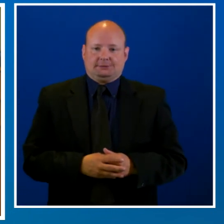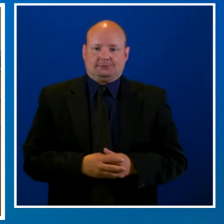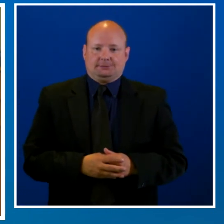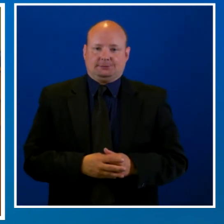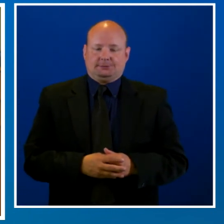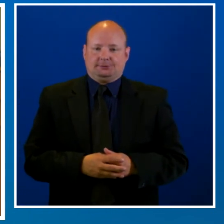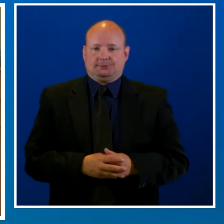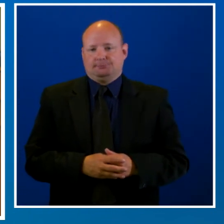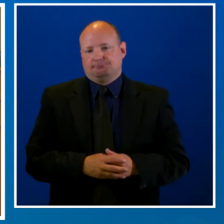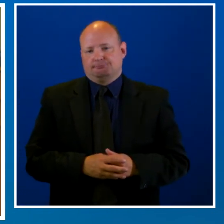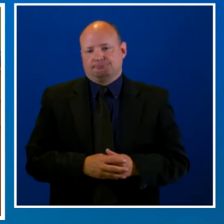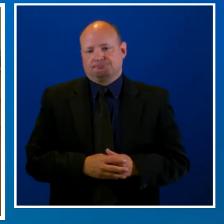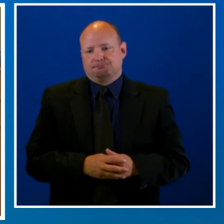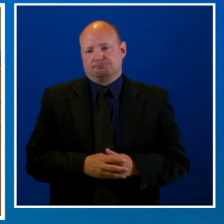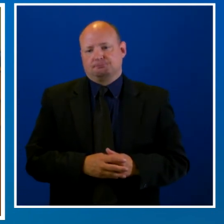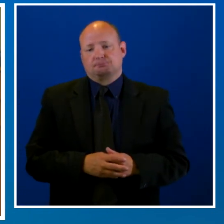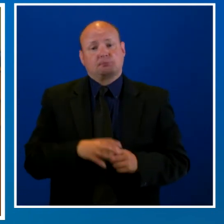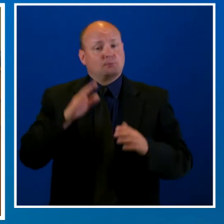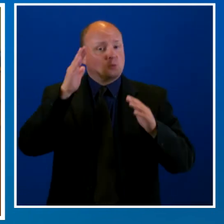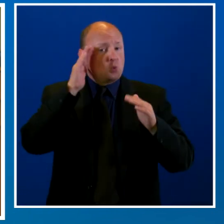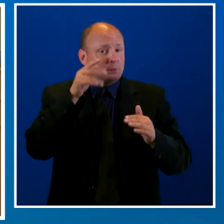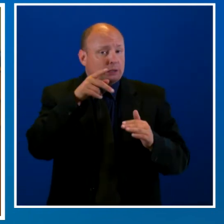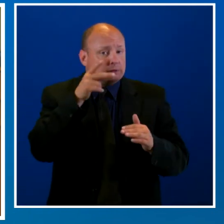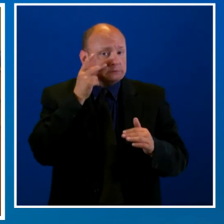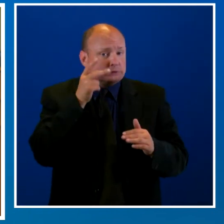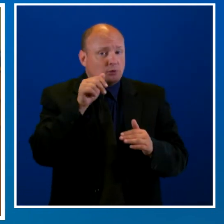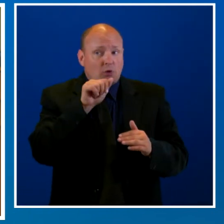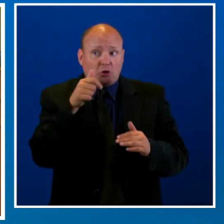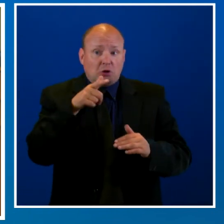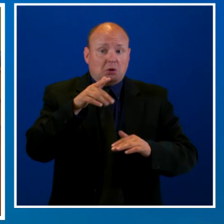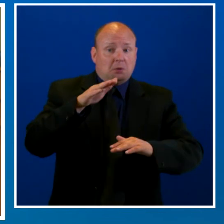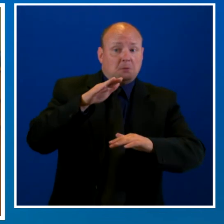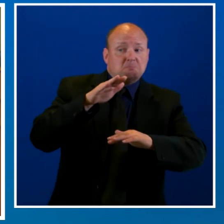We hope to see these popular concerts back in 2022.